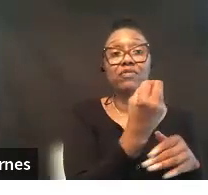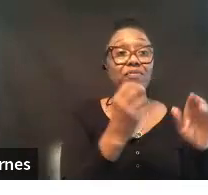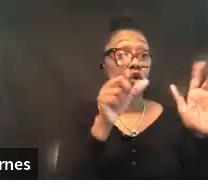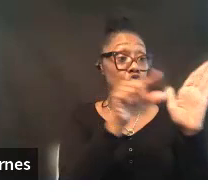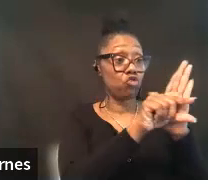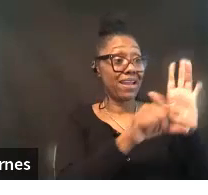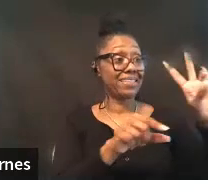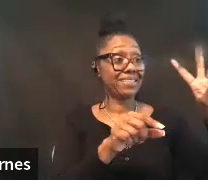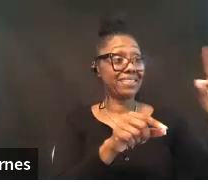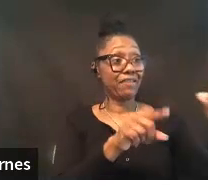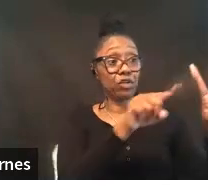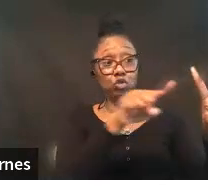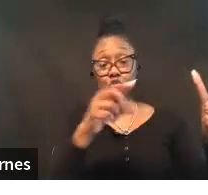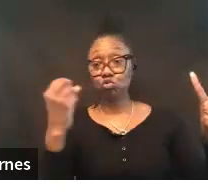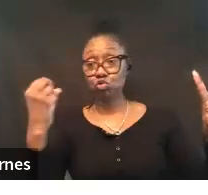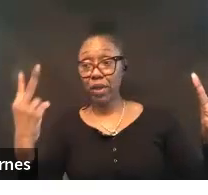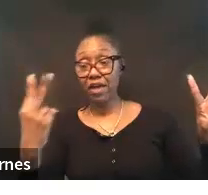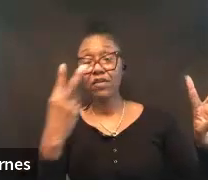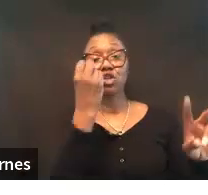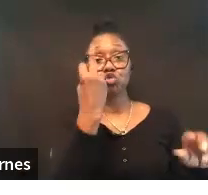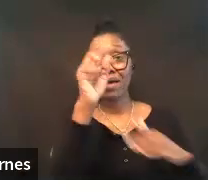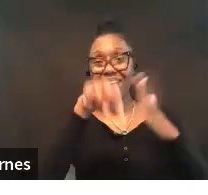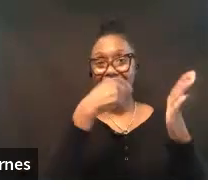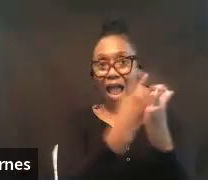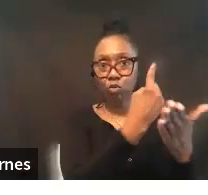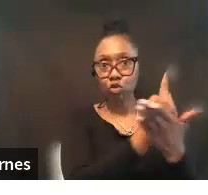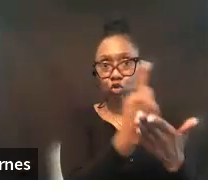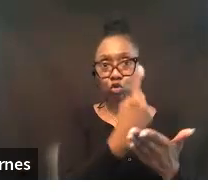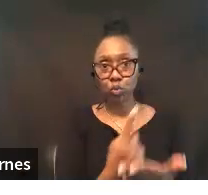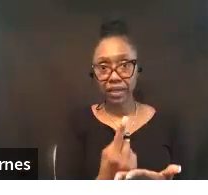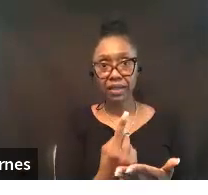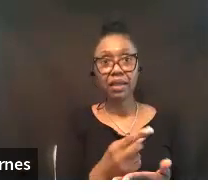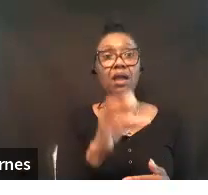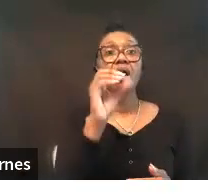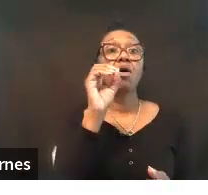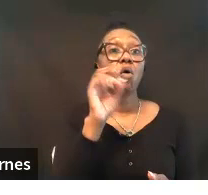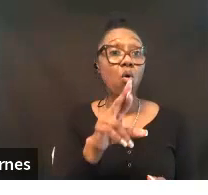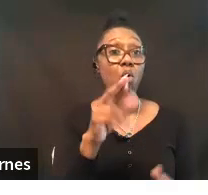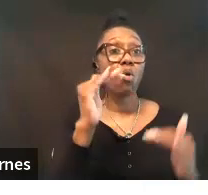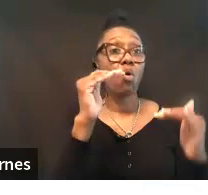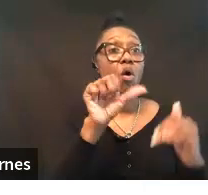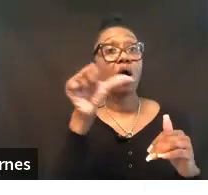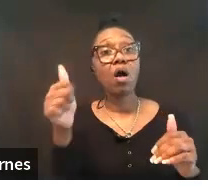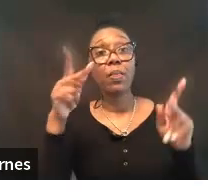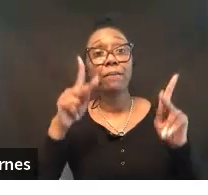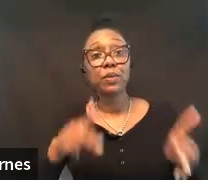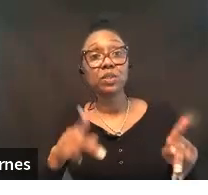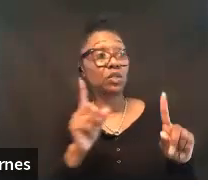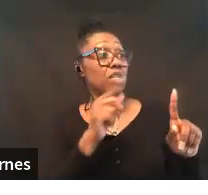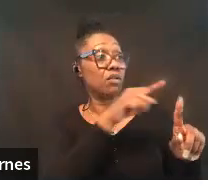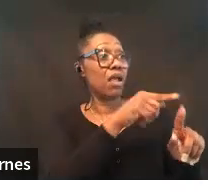Or for 15 h per week for individuals who may be in a work close at work course while attending school.